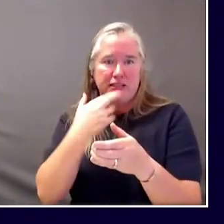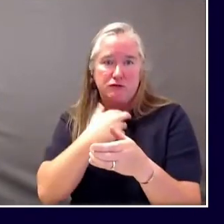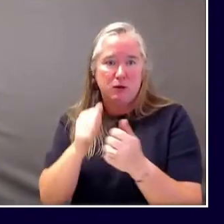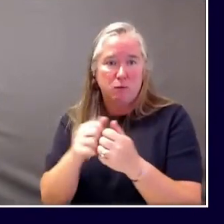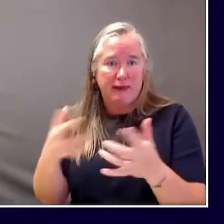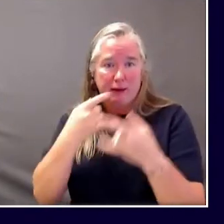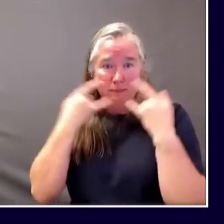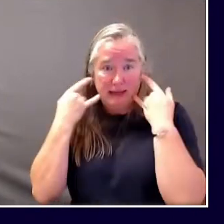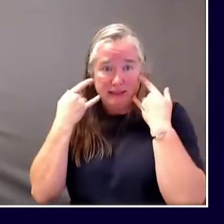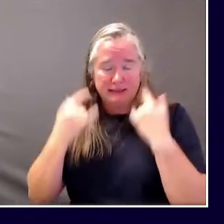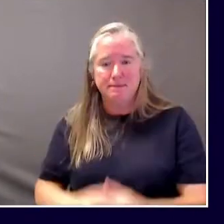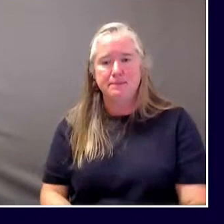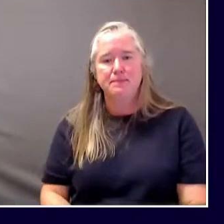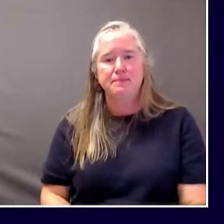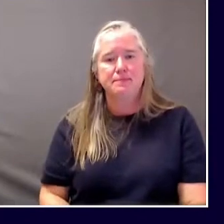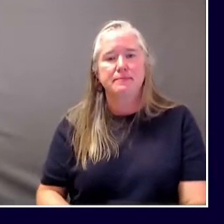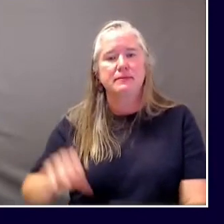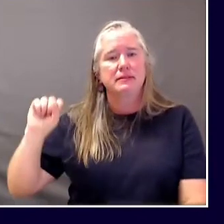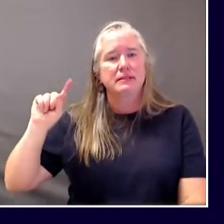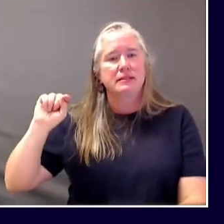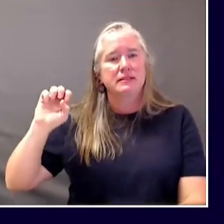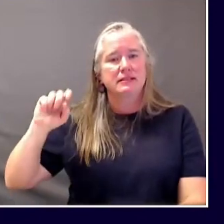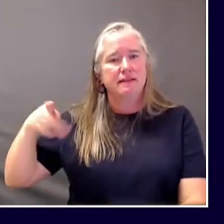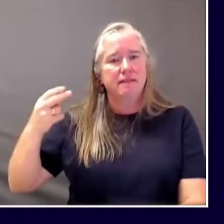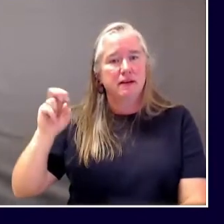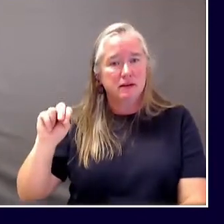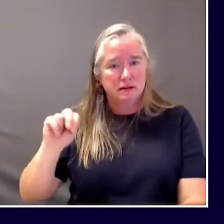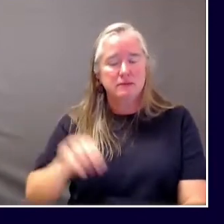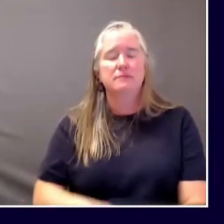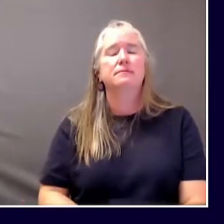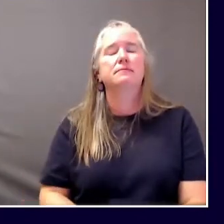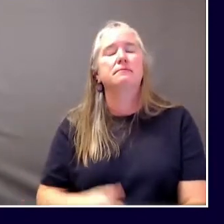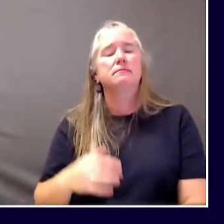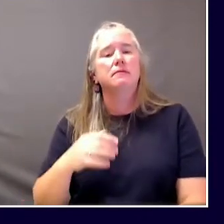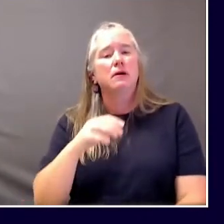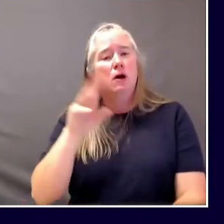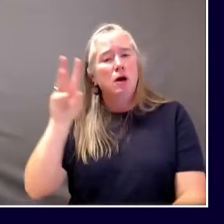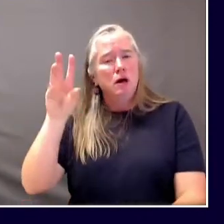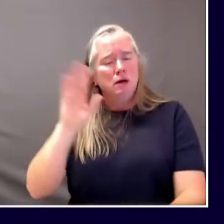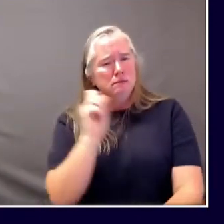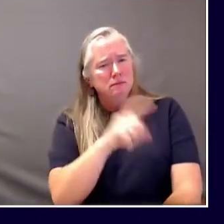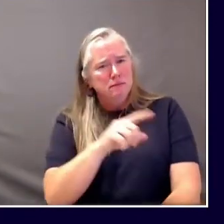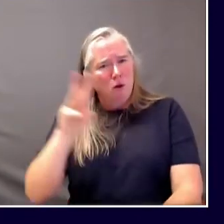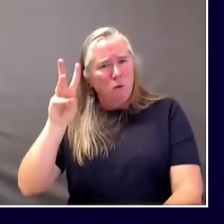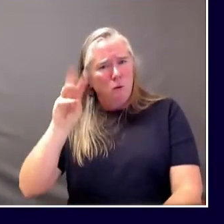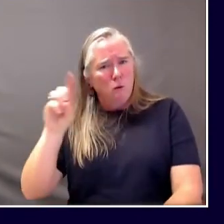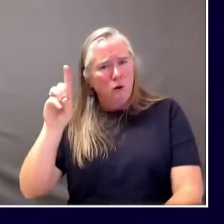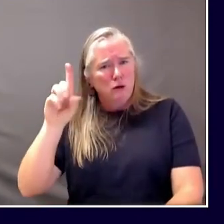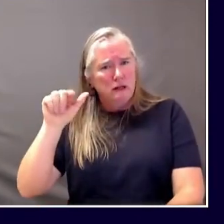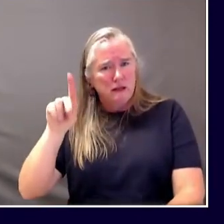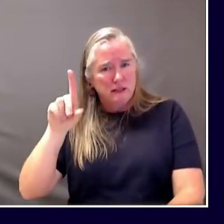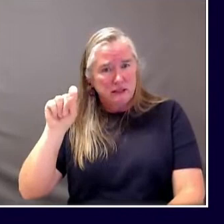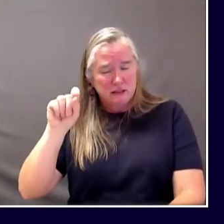knocks Knox County the outbreak